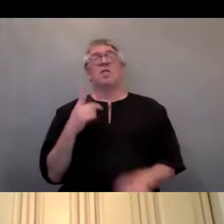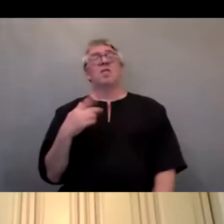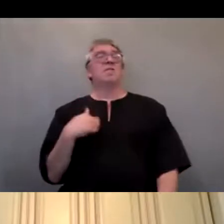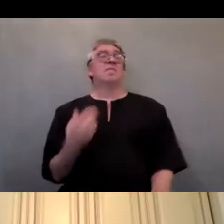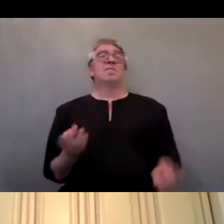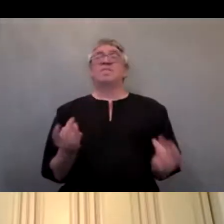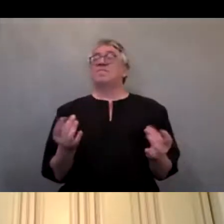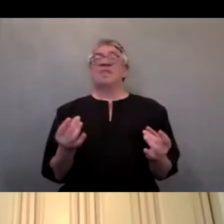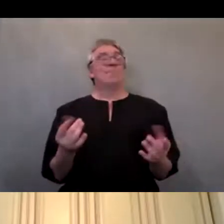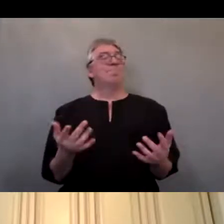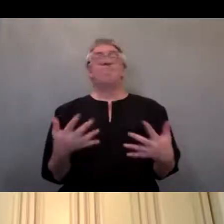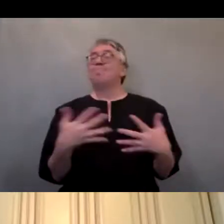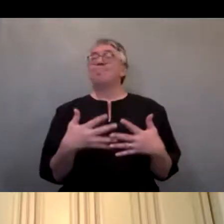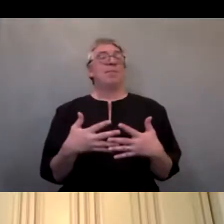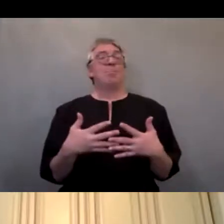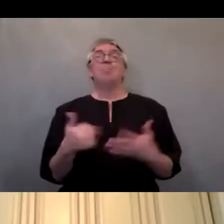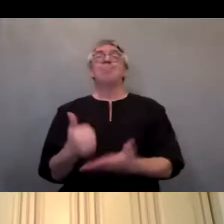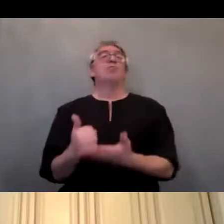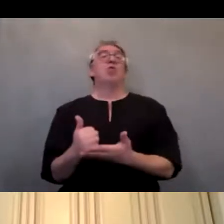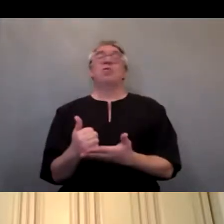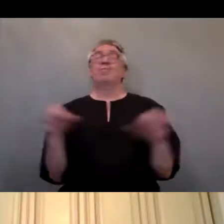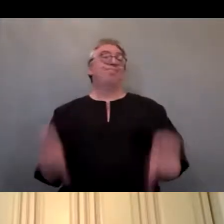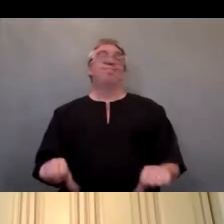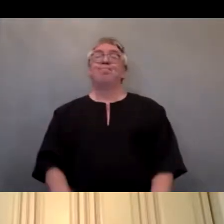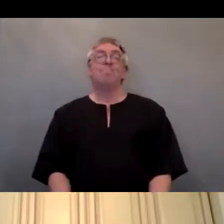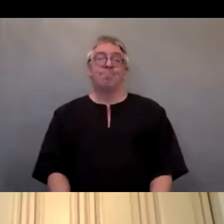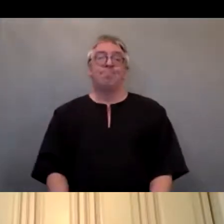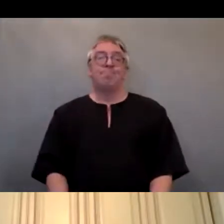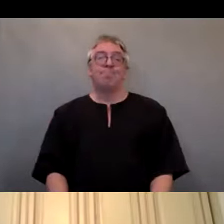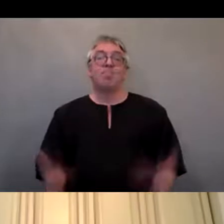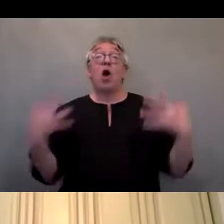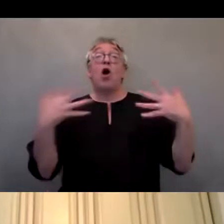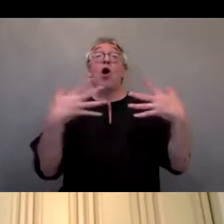. I think, for me, that is a real